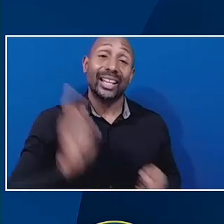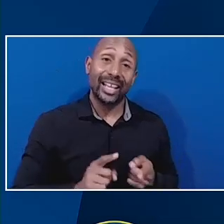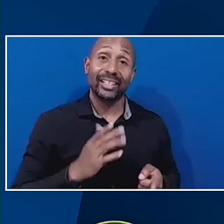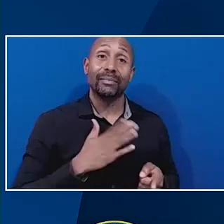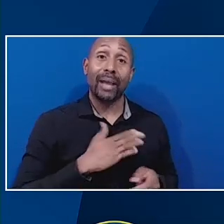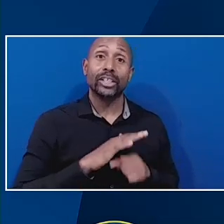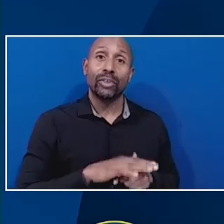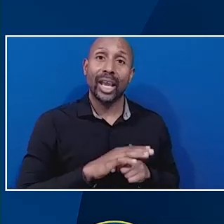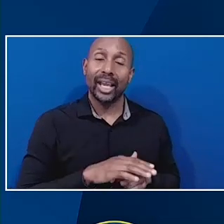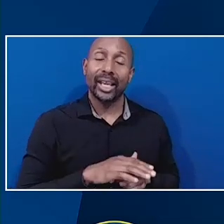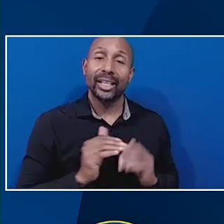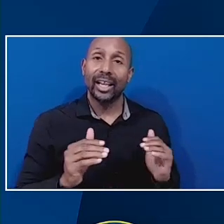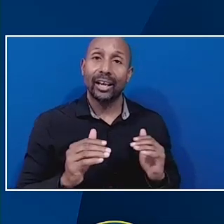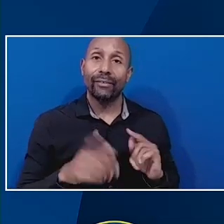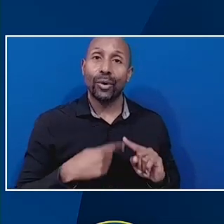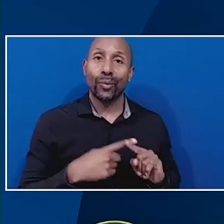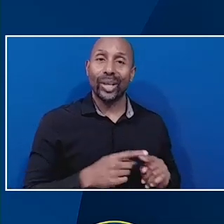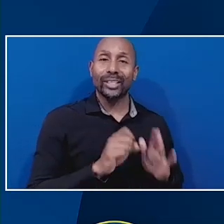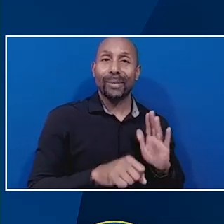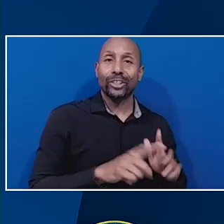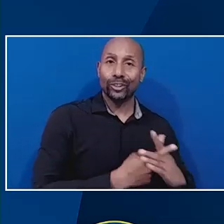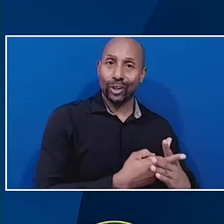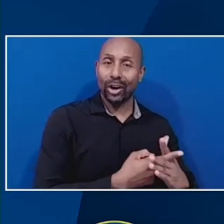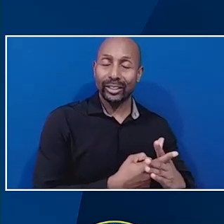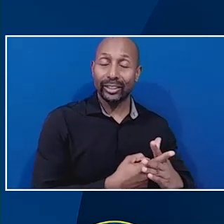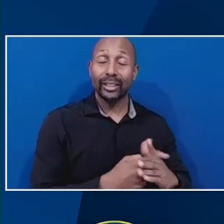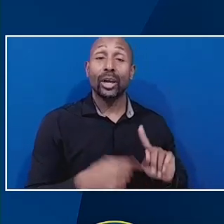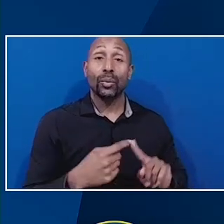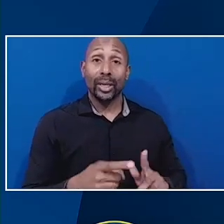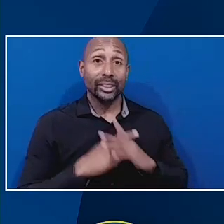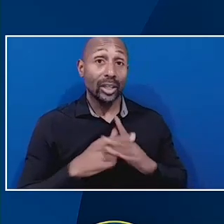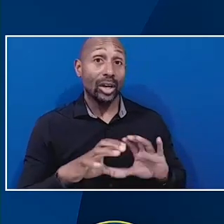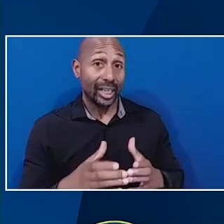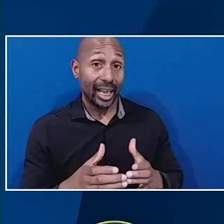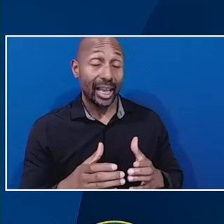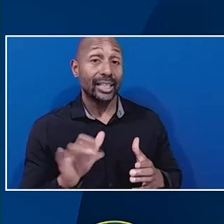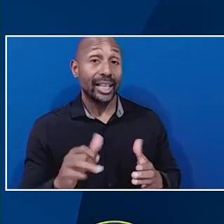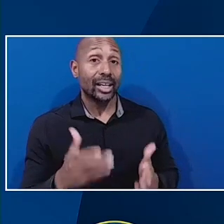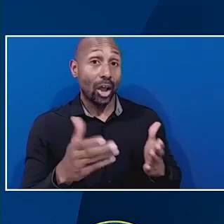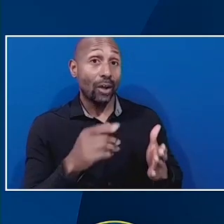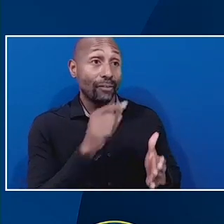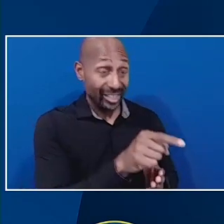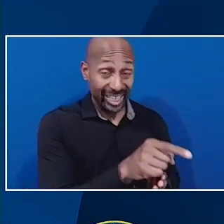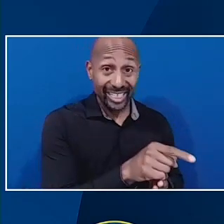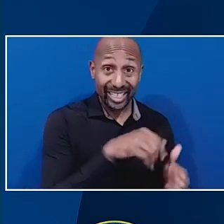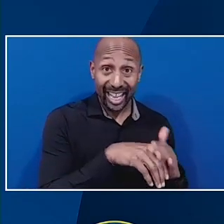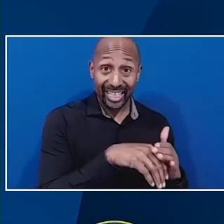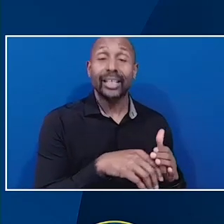the beginning of the semester. When I start a class that offers Icon Direct, I get a wave of relief knowing